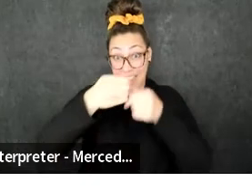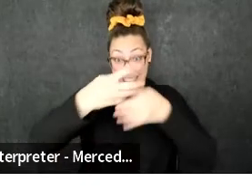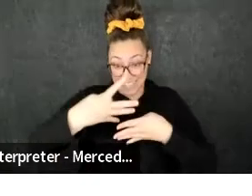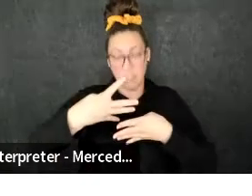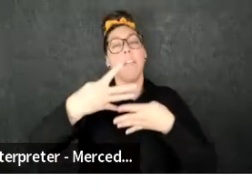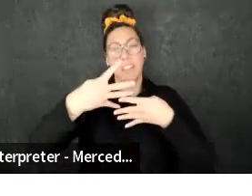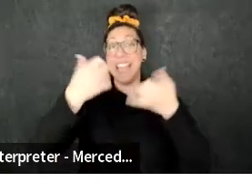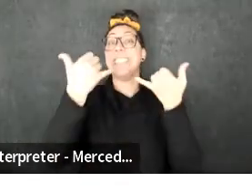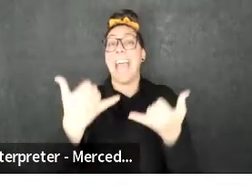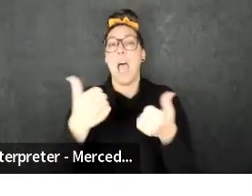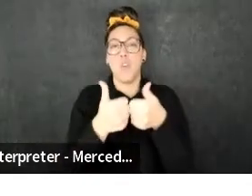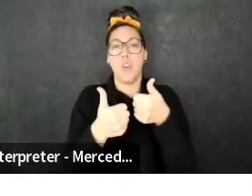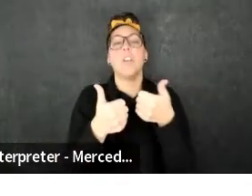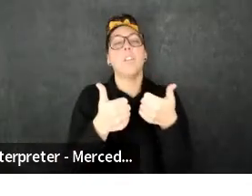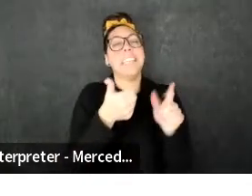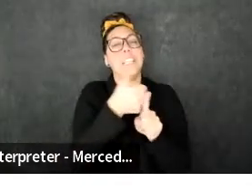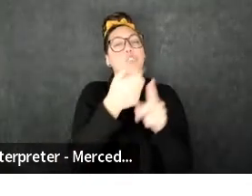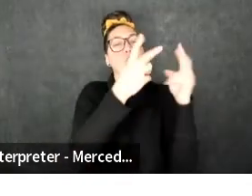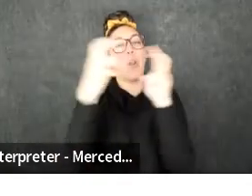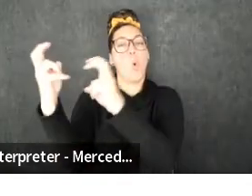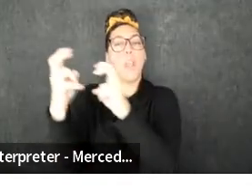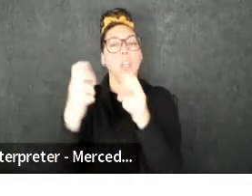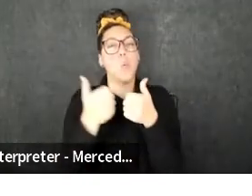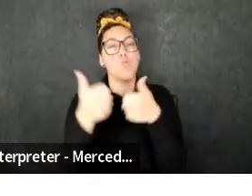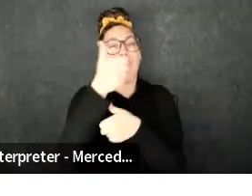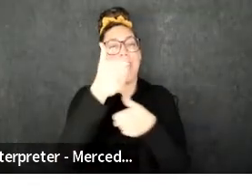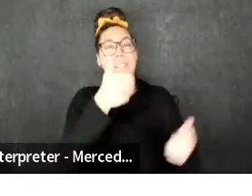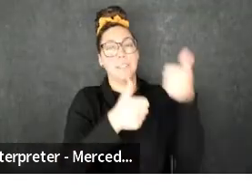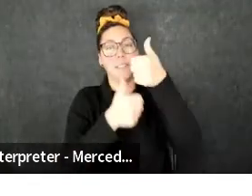in each of those categories from most at least in importance.